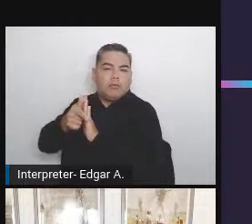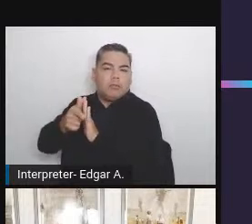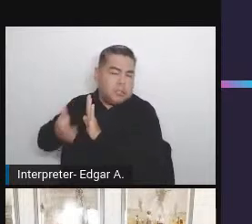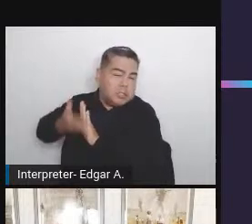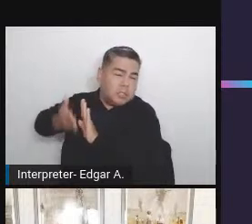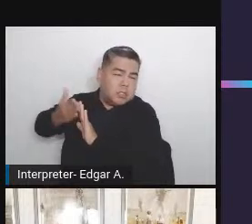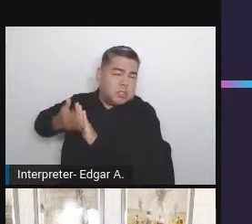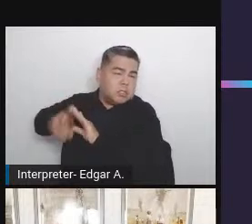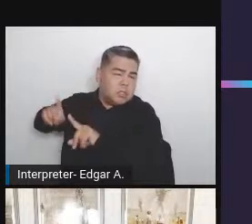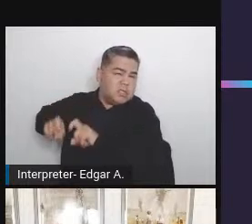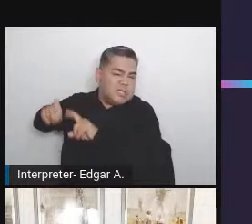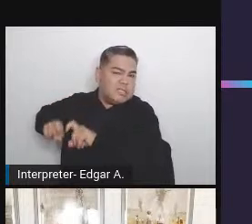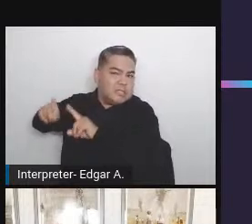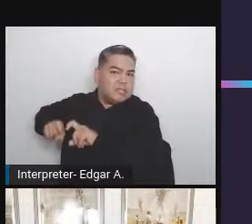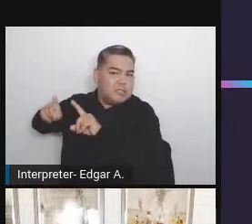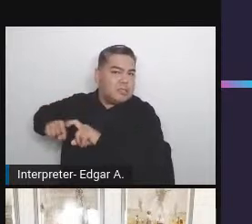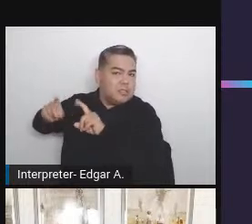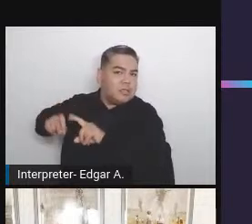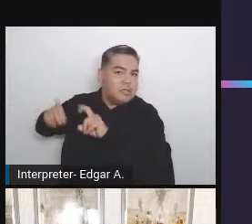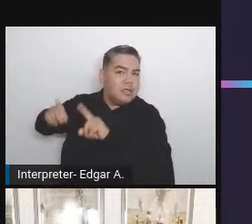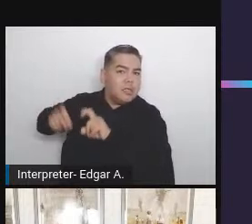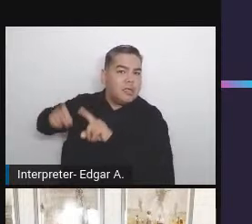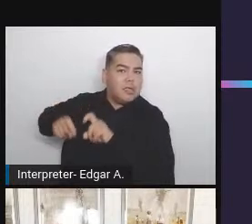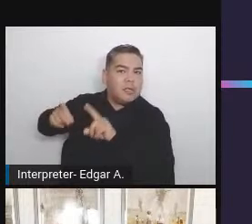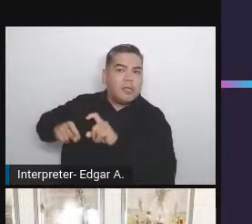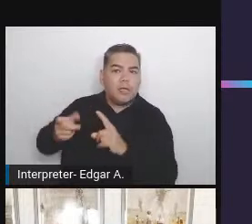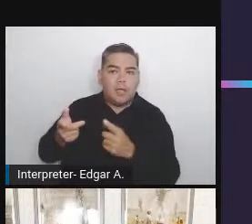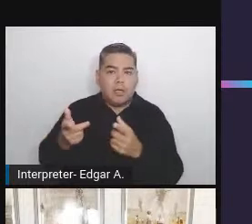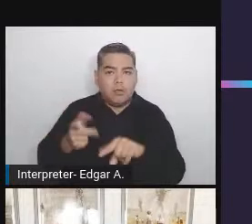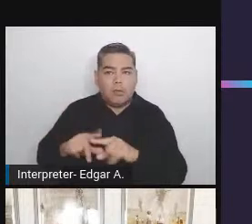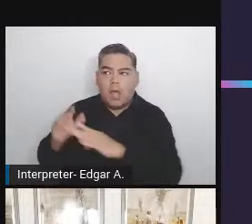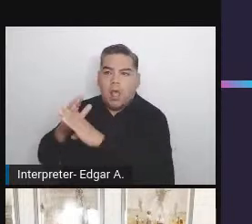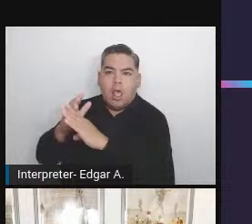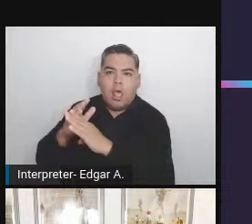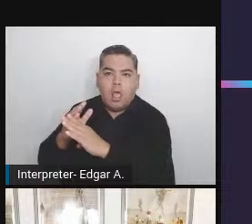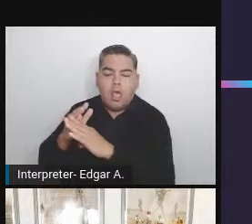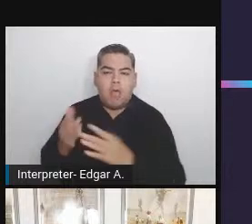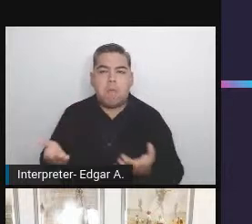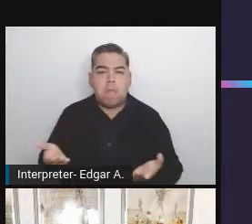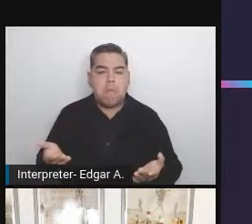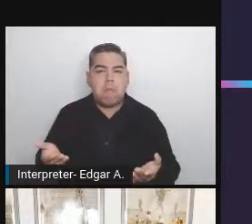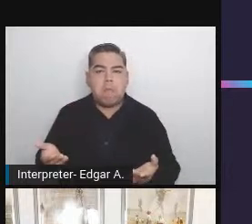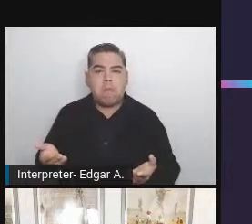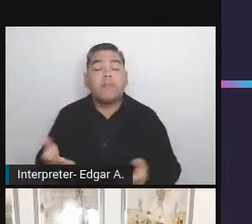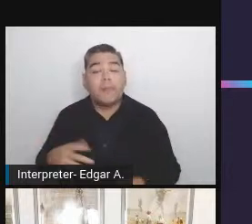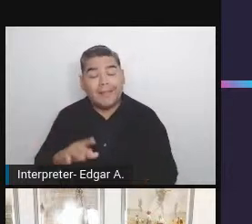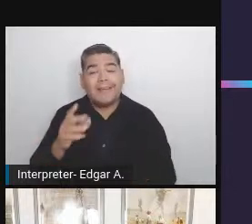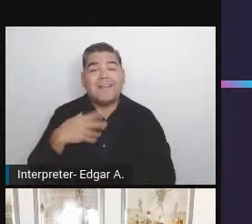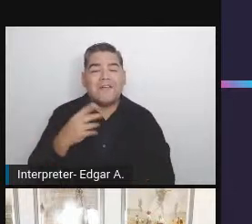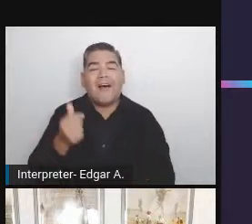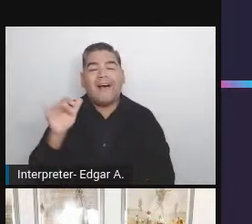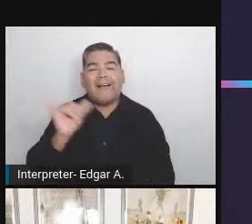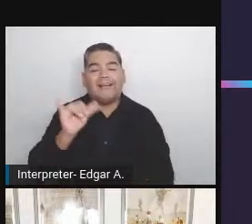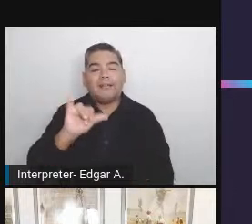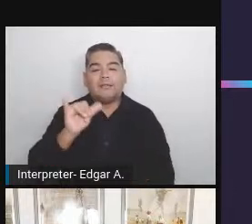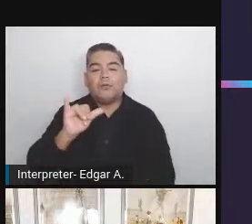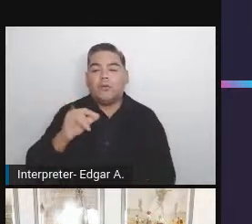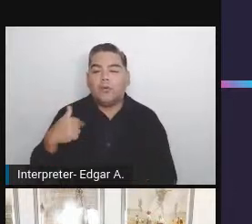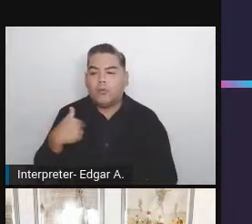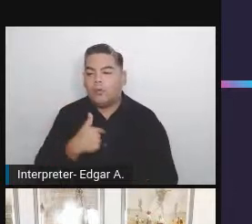the other hand testing will always always happen in the background. Every time we push for change the tests will run. There is no way we can prevented.